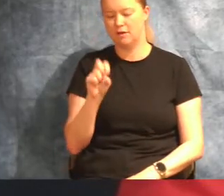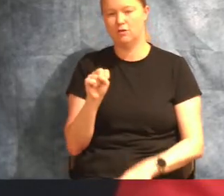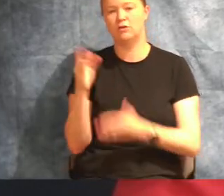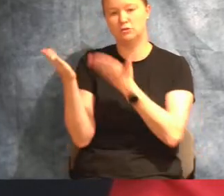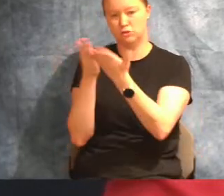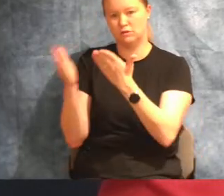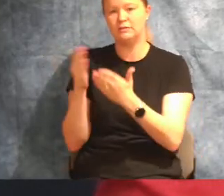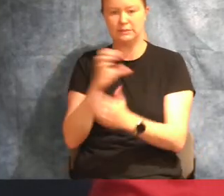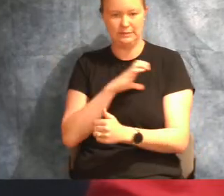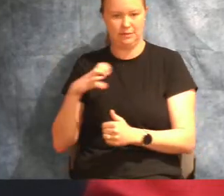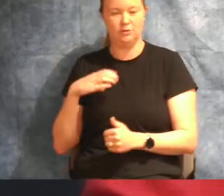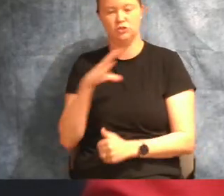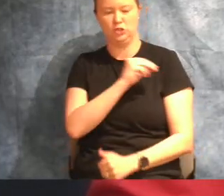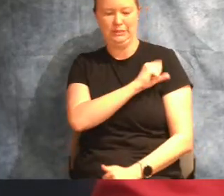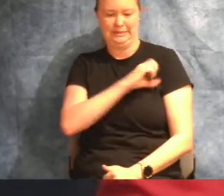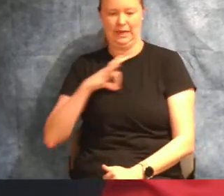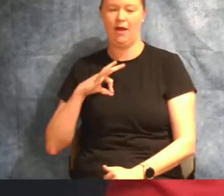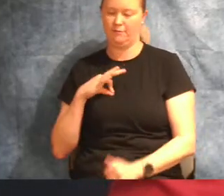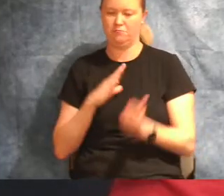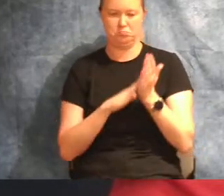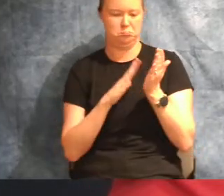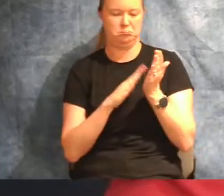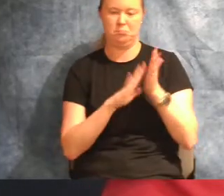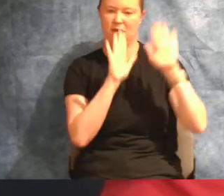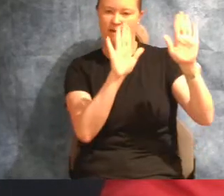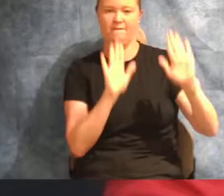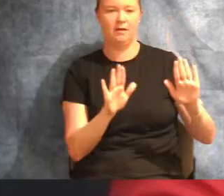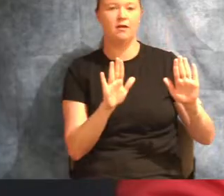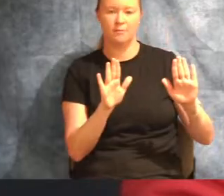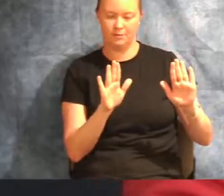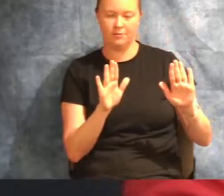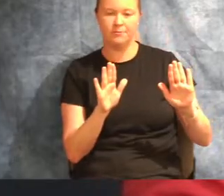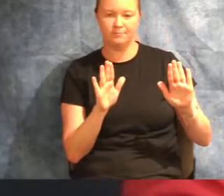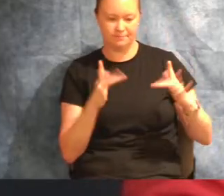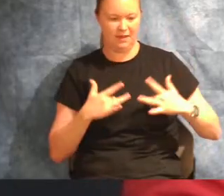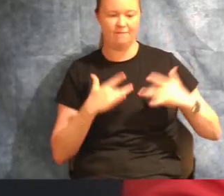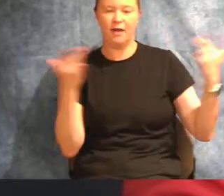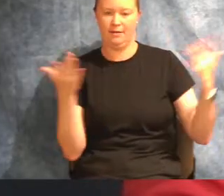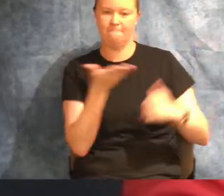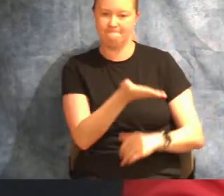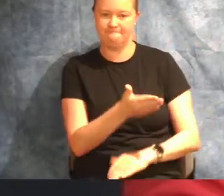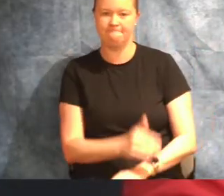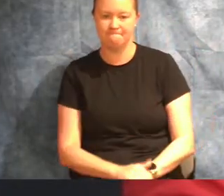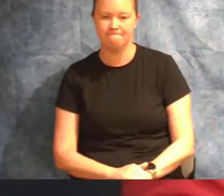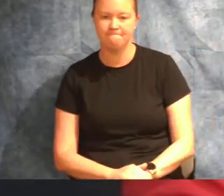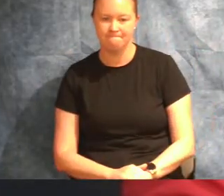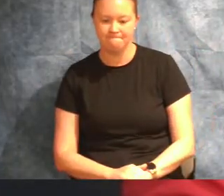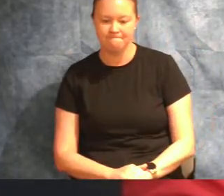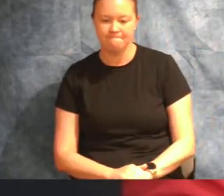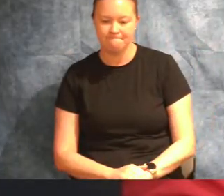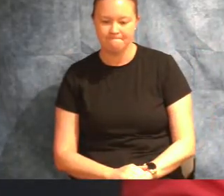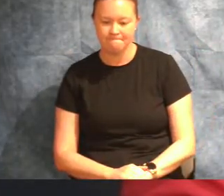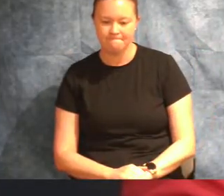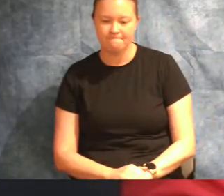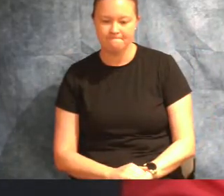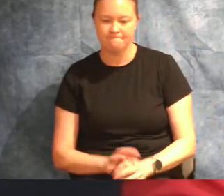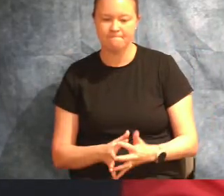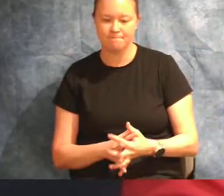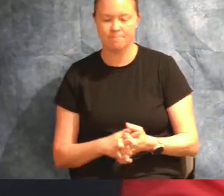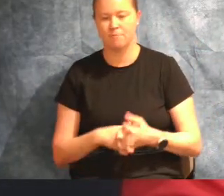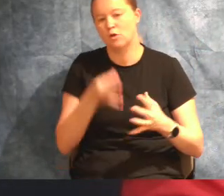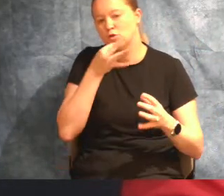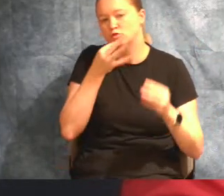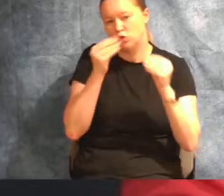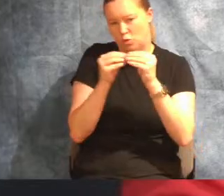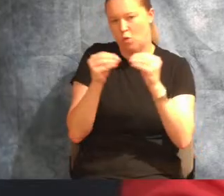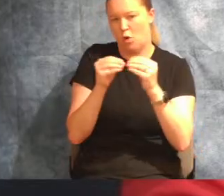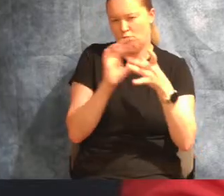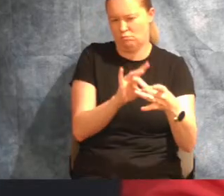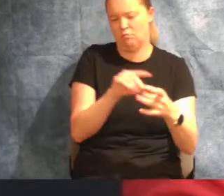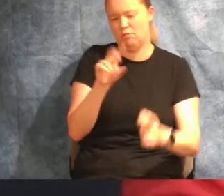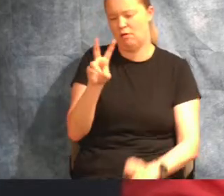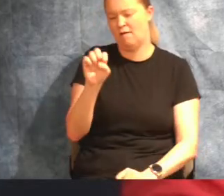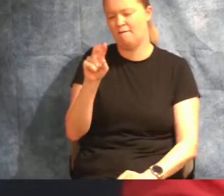well and staff. That was just a phenomenal event and more to come with more veterans able to access